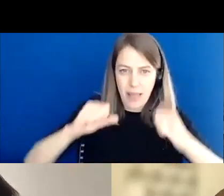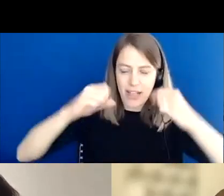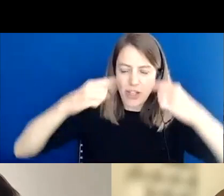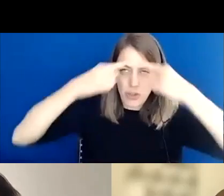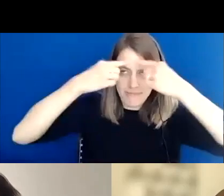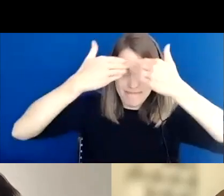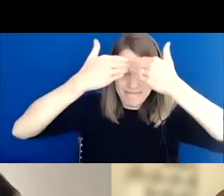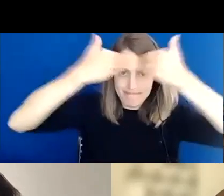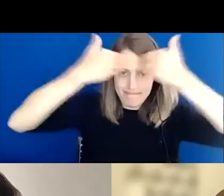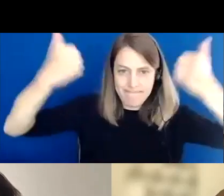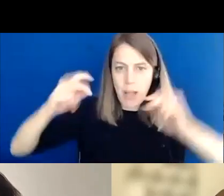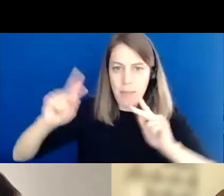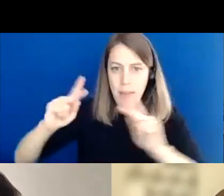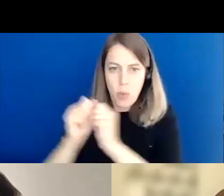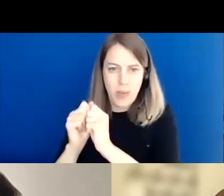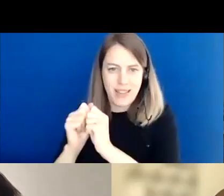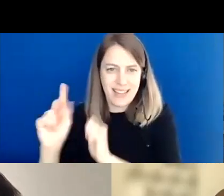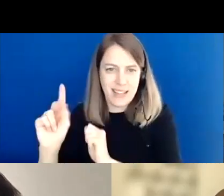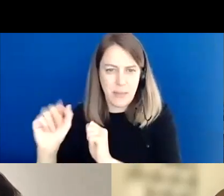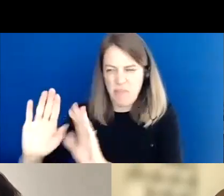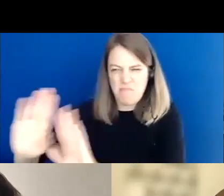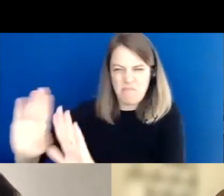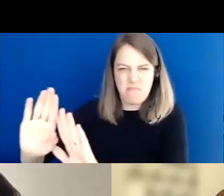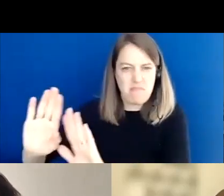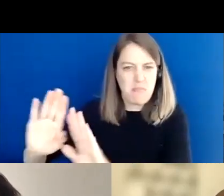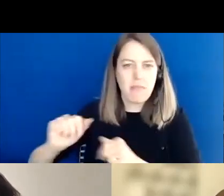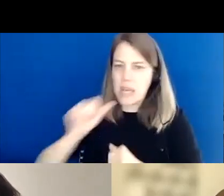"That's them, not us," and we will do things that we would never